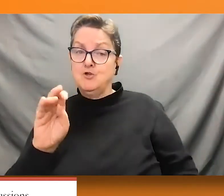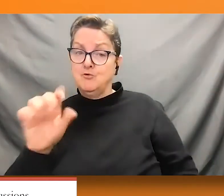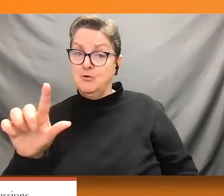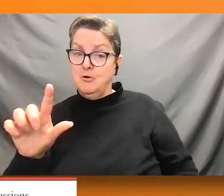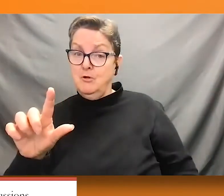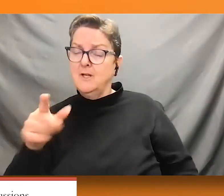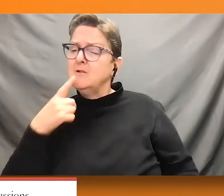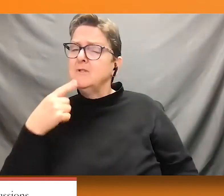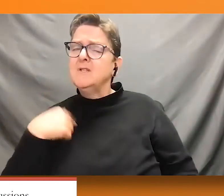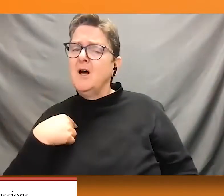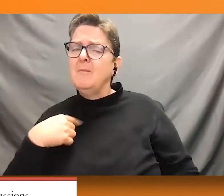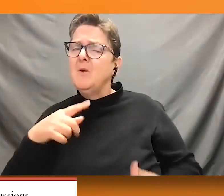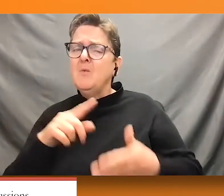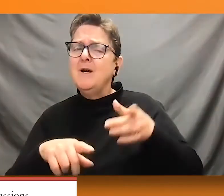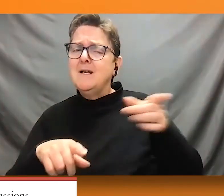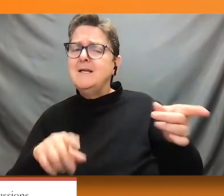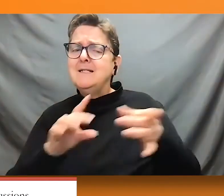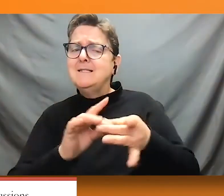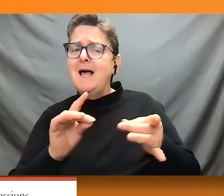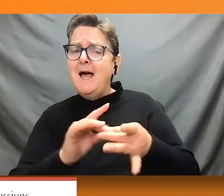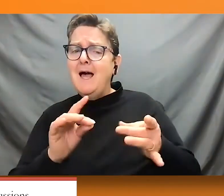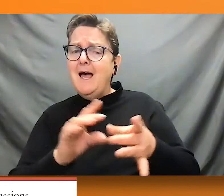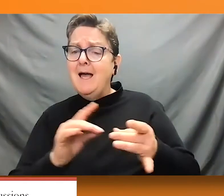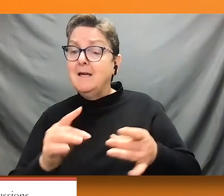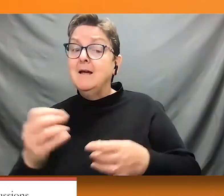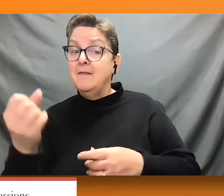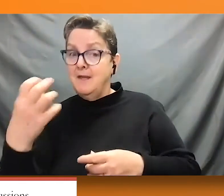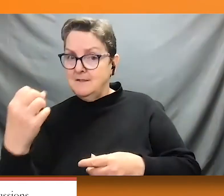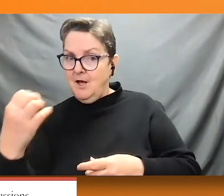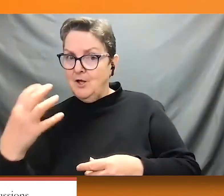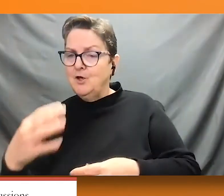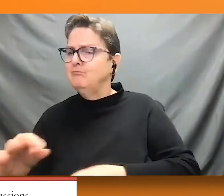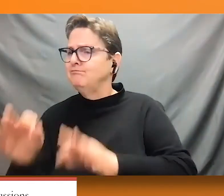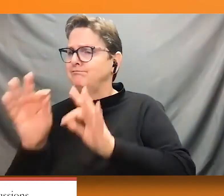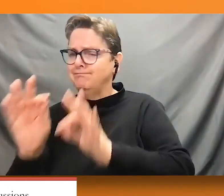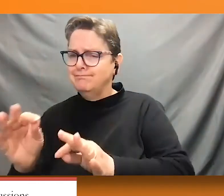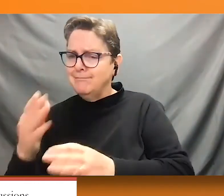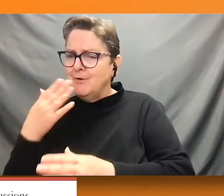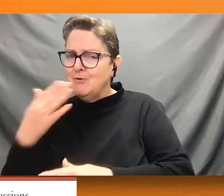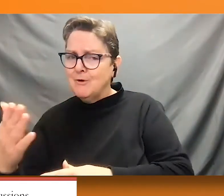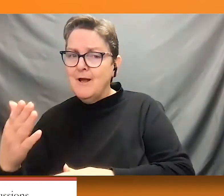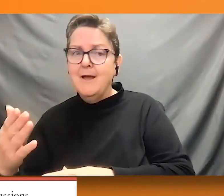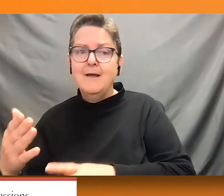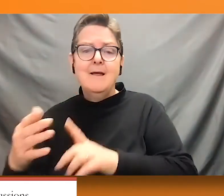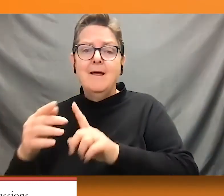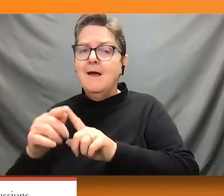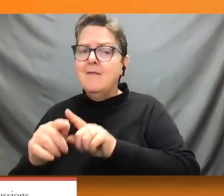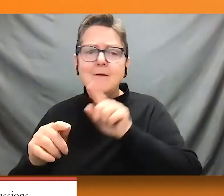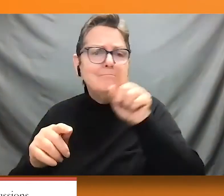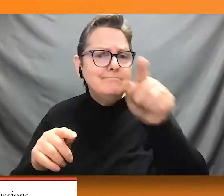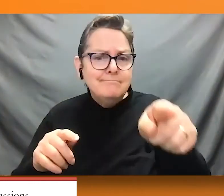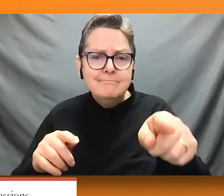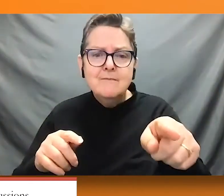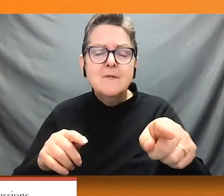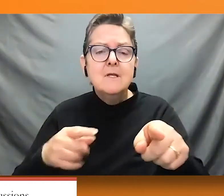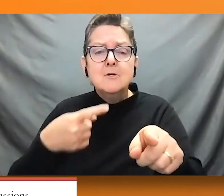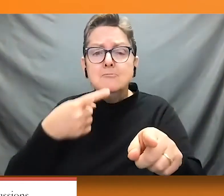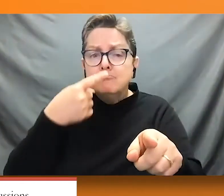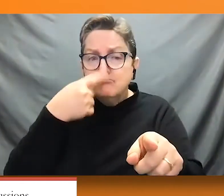"what they said about a nocturnal animal. "Can you tell me what you saw? "Awesome. OK, over here.